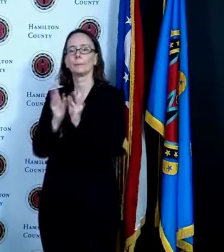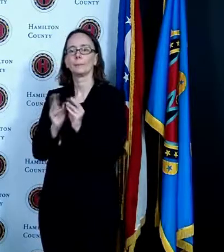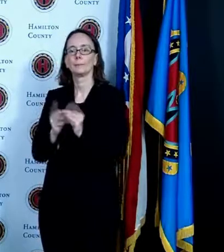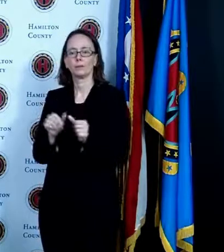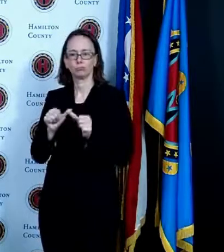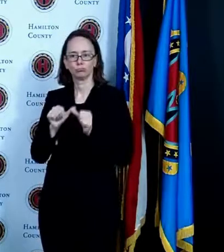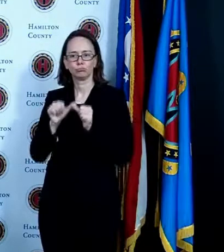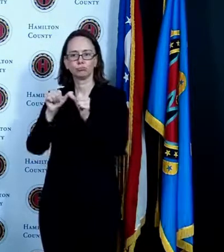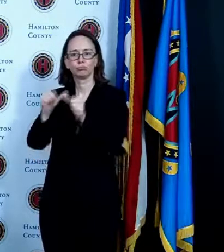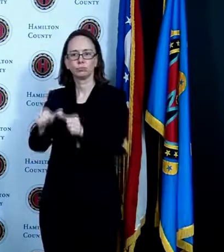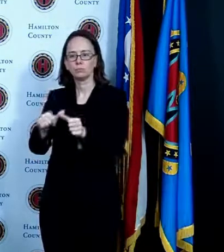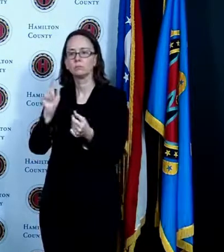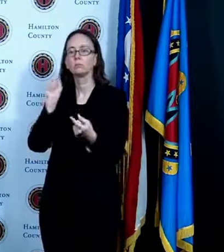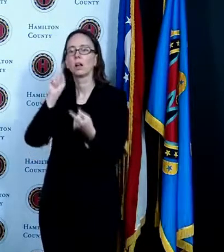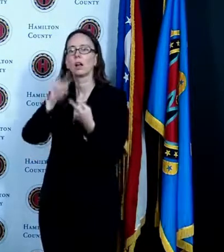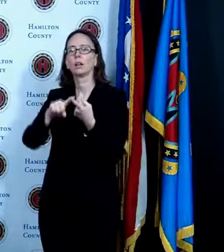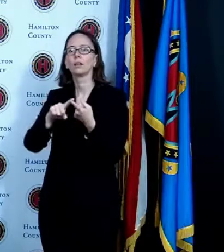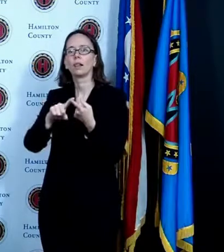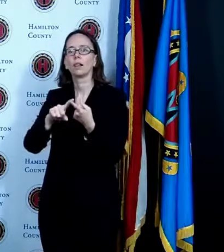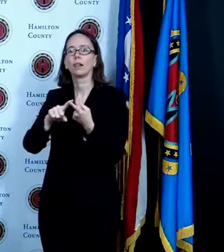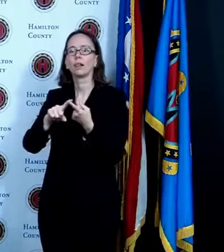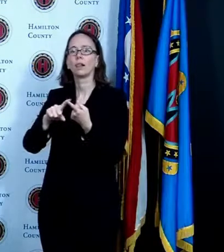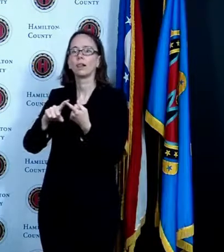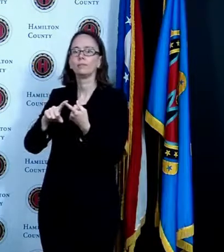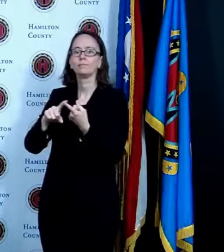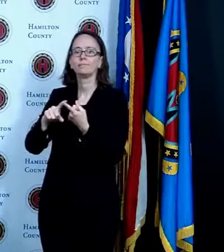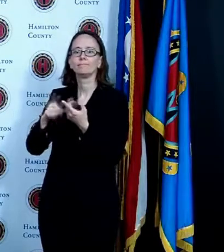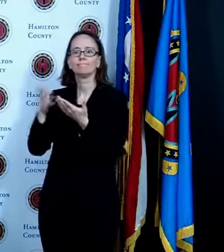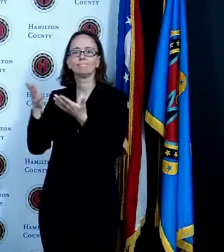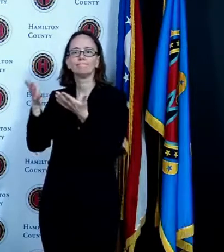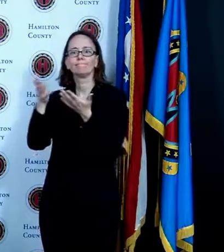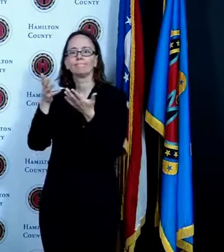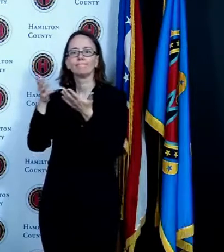very difficult to socially distance in that room in our chambers it's it's a